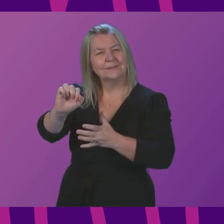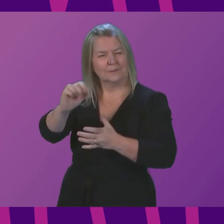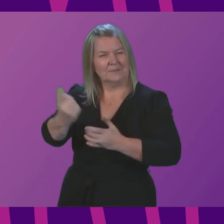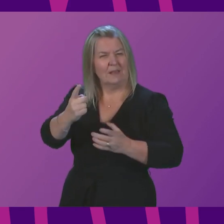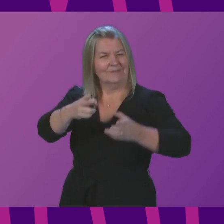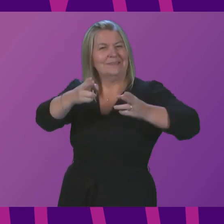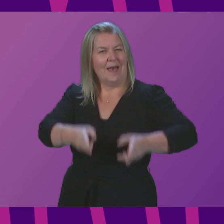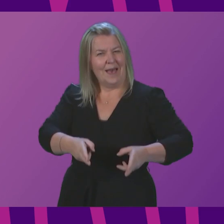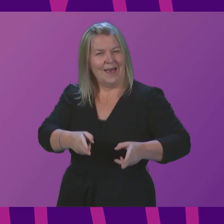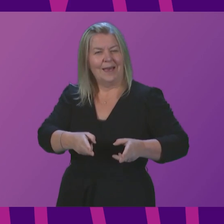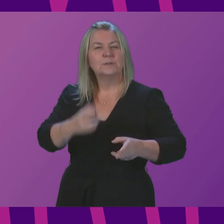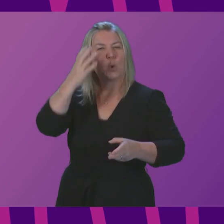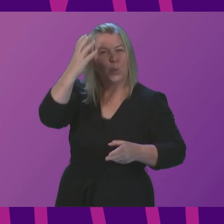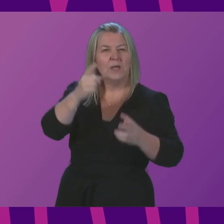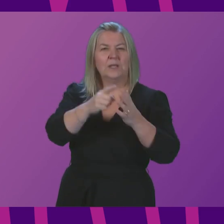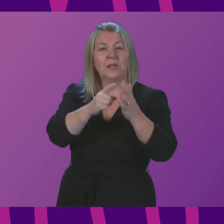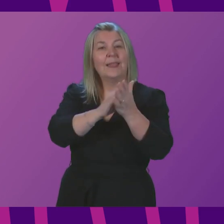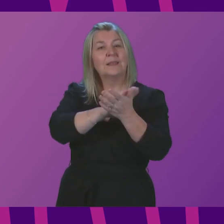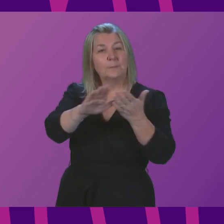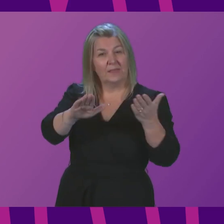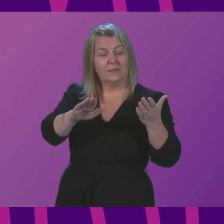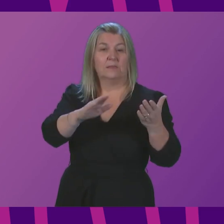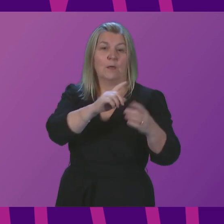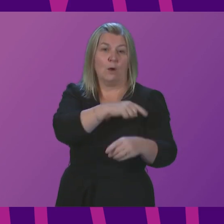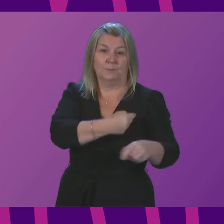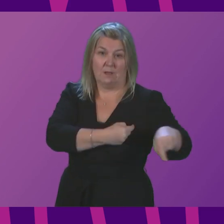hospital in Glasgow after contracting a fungal infection, Aspergillus, that is linked to